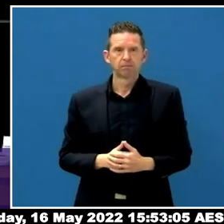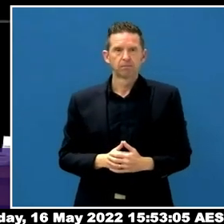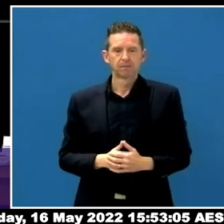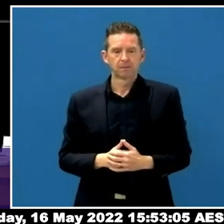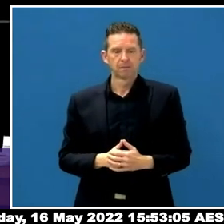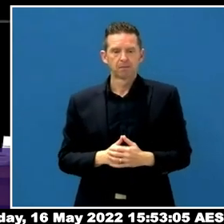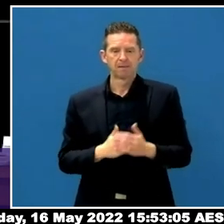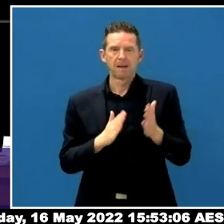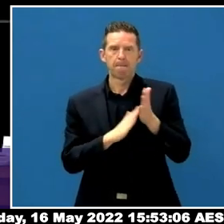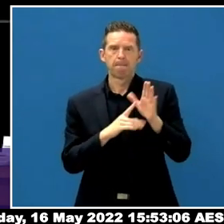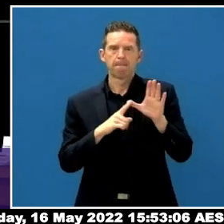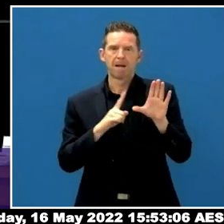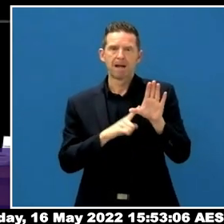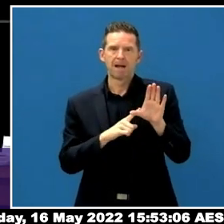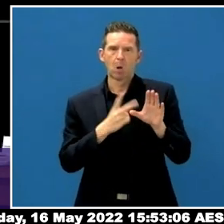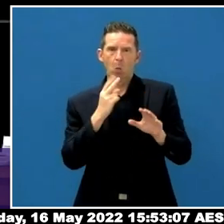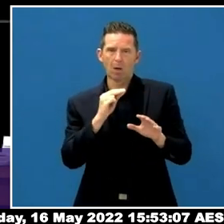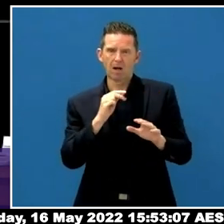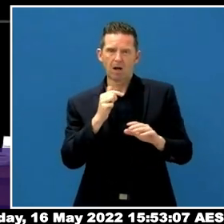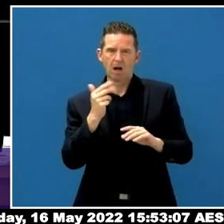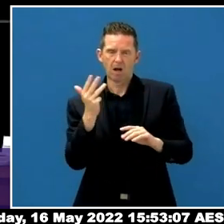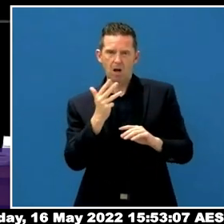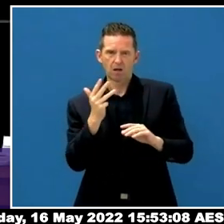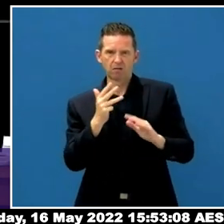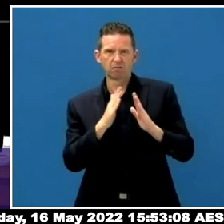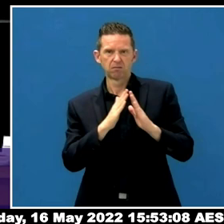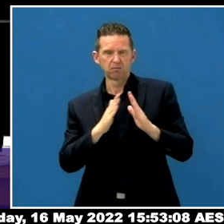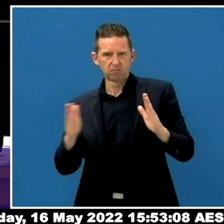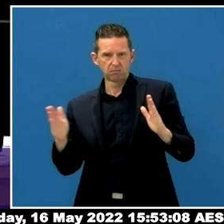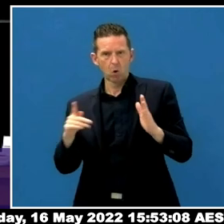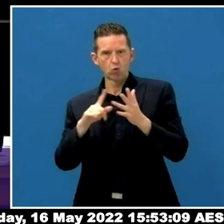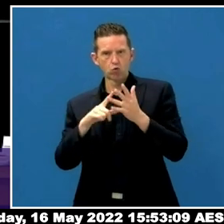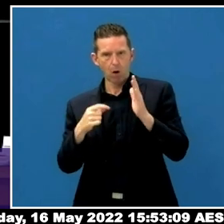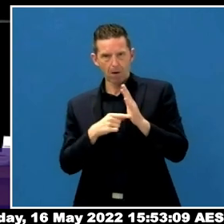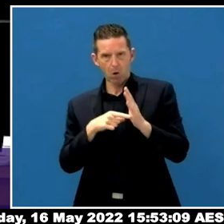extracts of a communication book you still have? Yes. MR FOGARTY: And he had one at school?